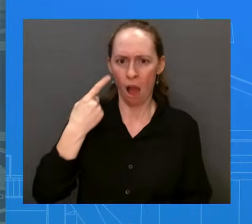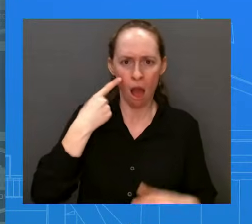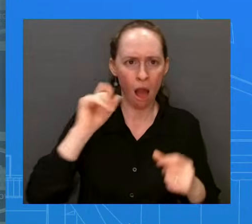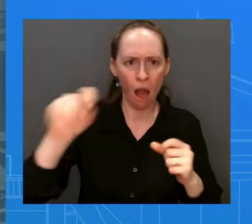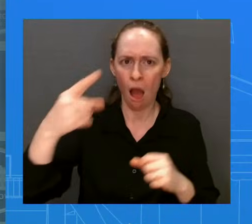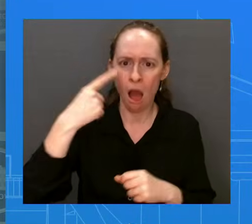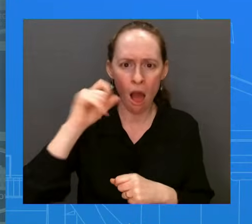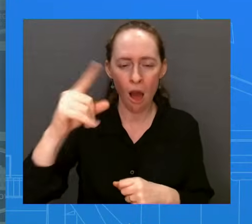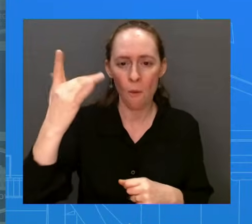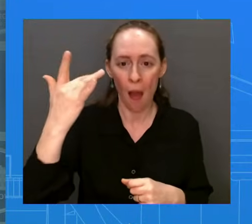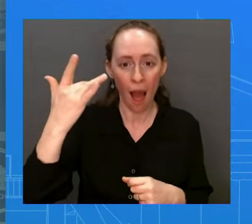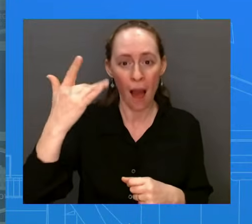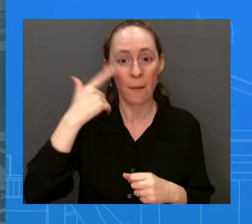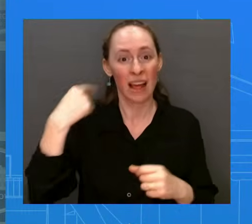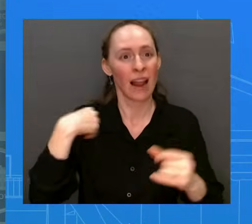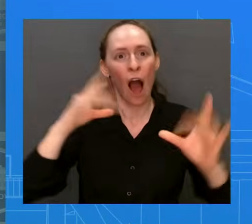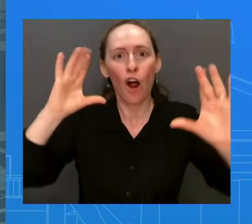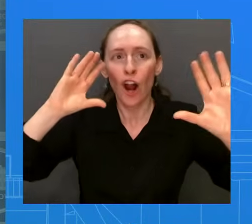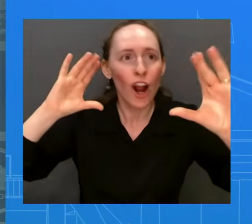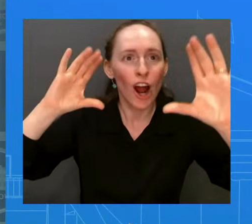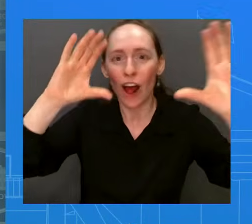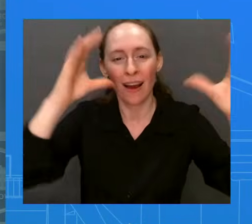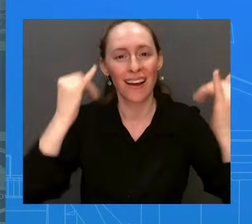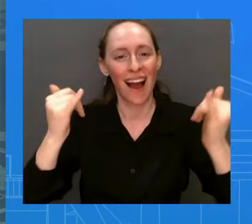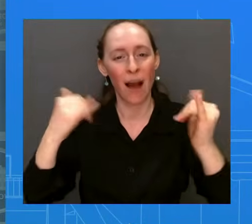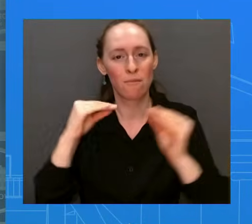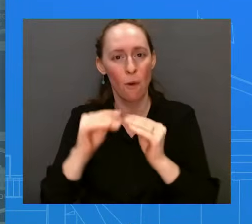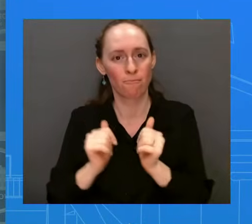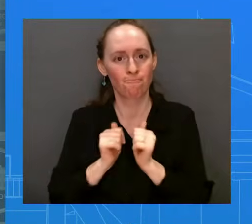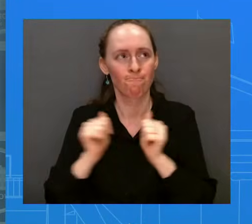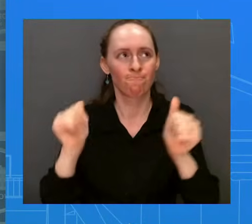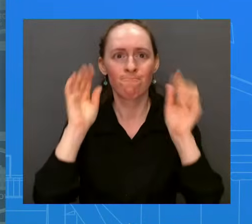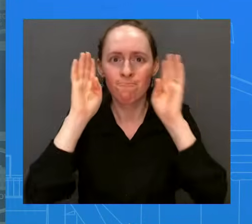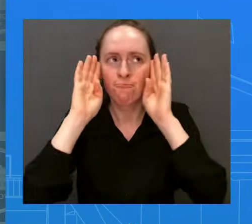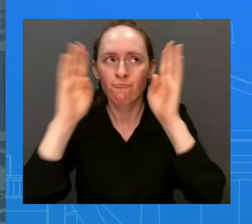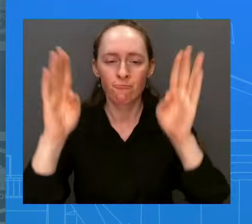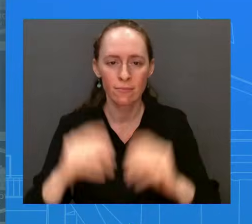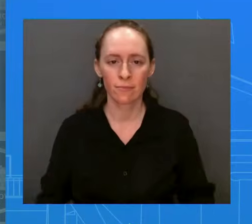they have -they have modified the filters and the gains,